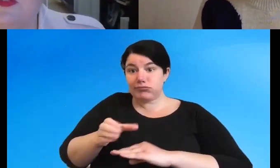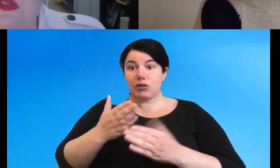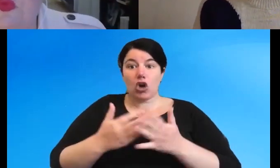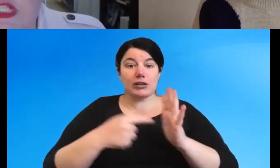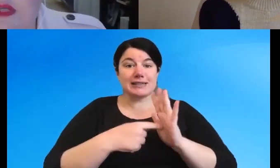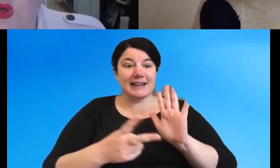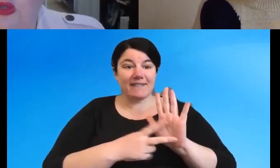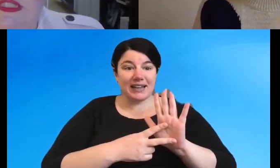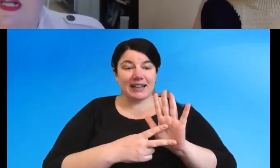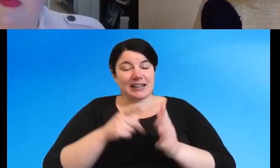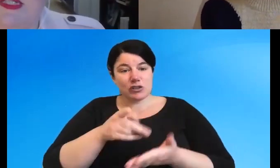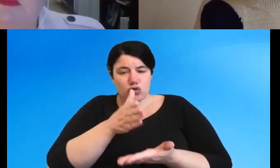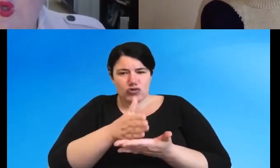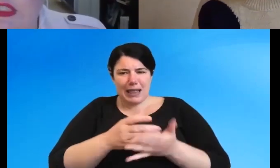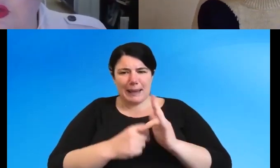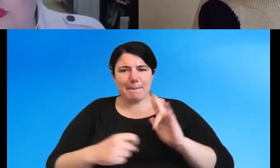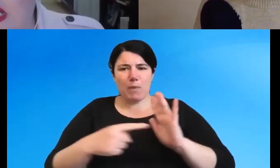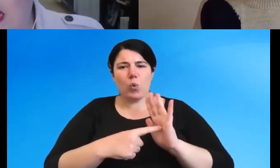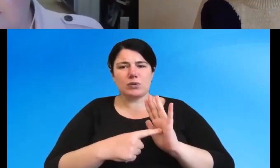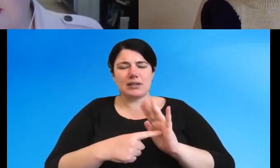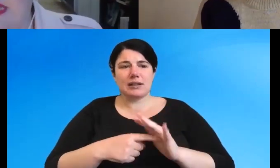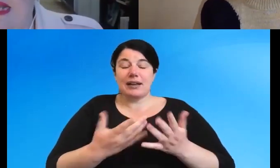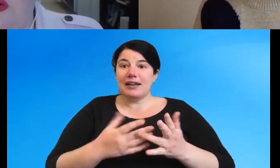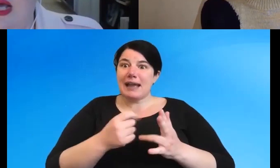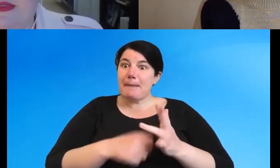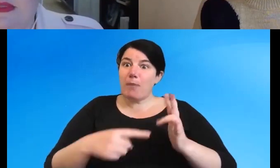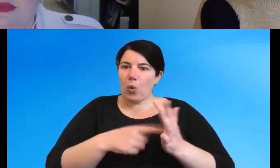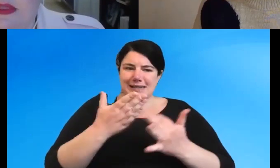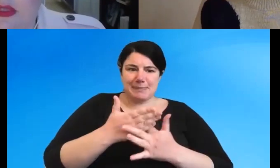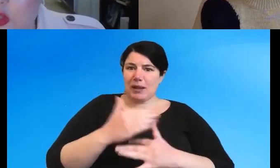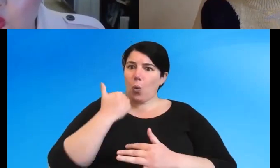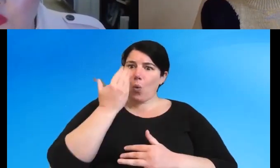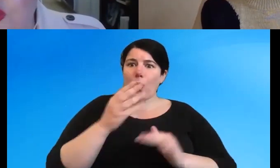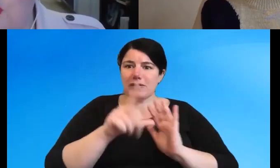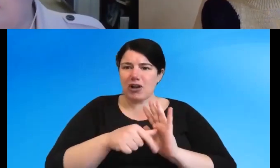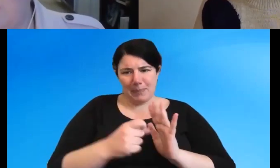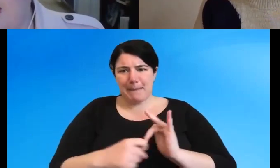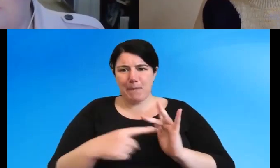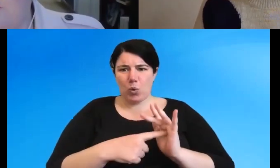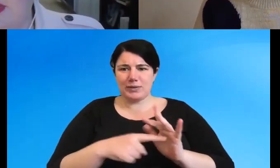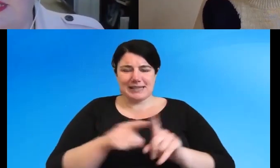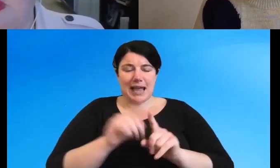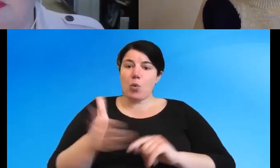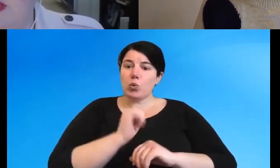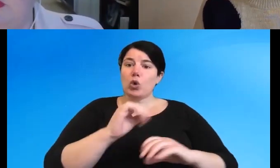That's really important. It's important at all times, all of your communications are as accessible as